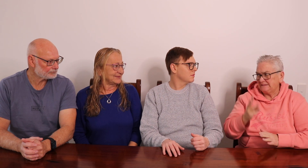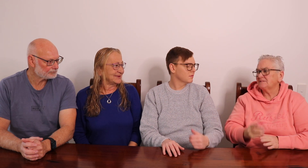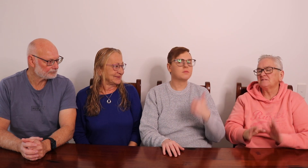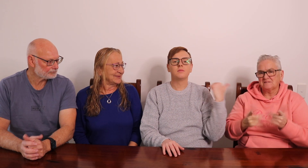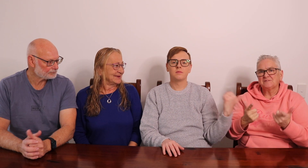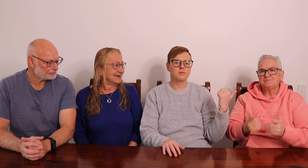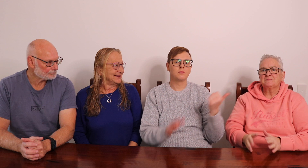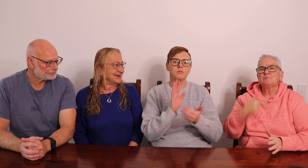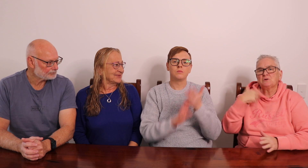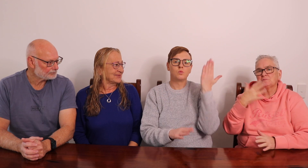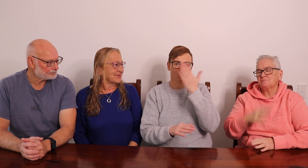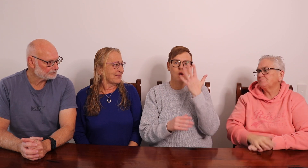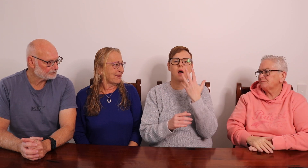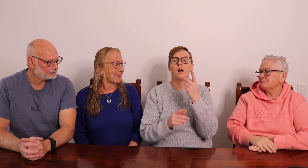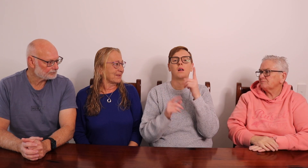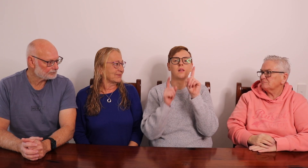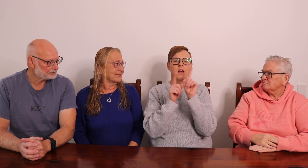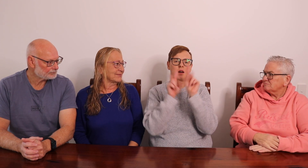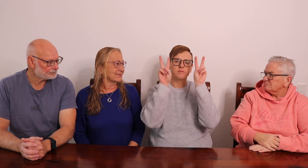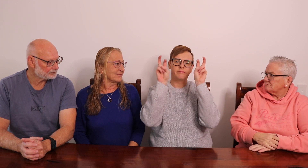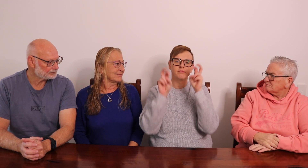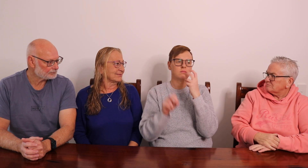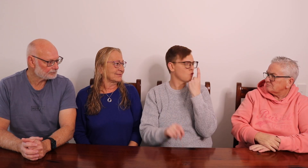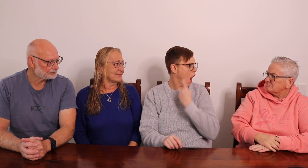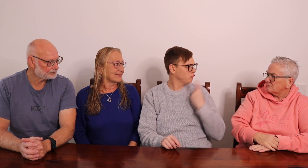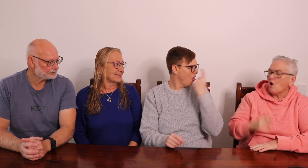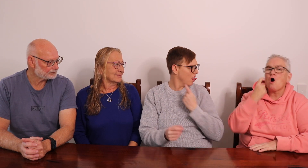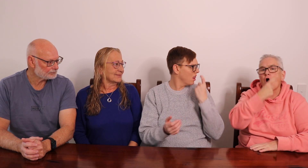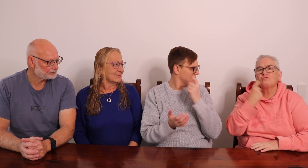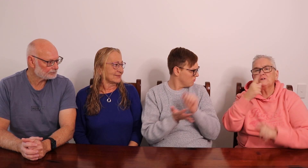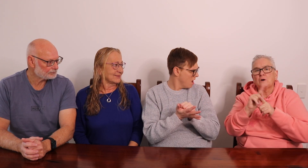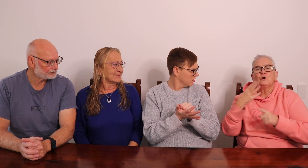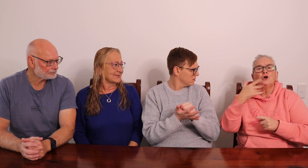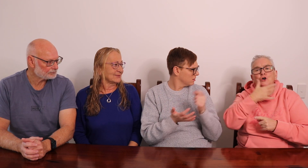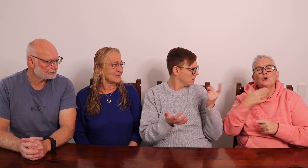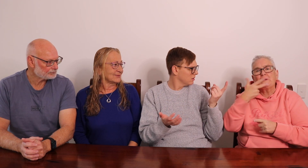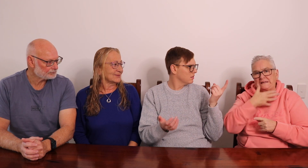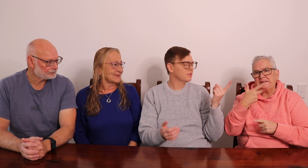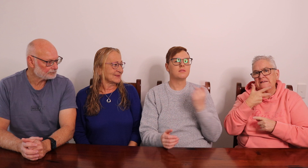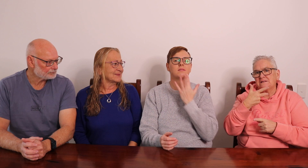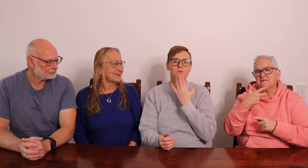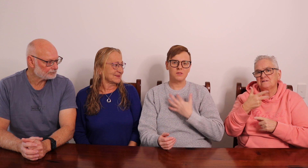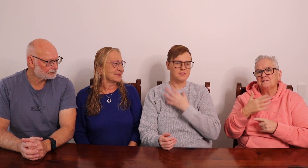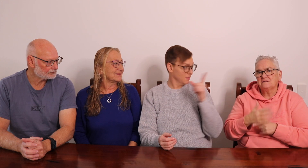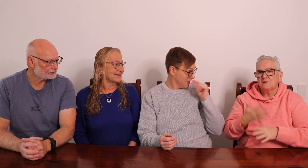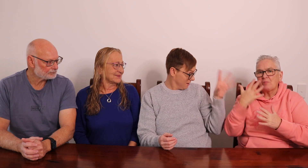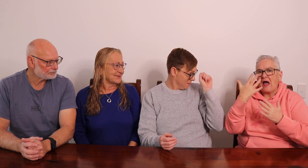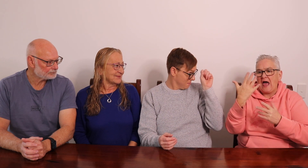D: That school is more, like oral. A: Yes, using hand on face and chest. D: Can you remember?